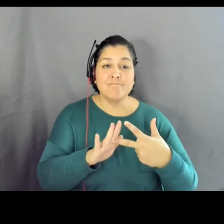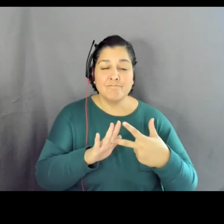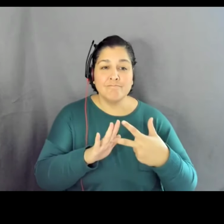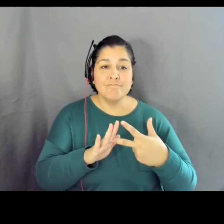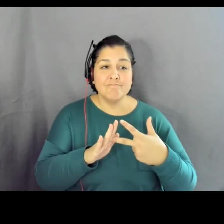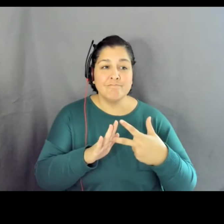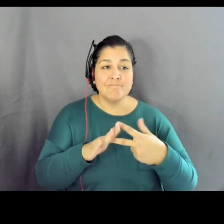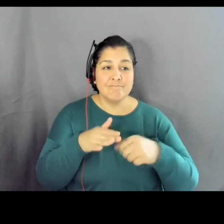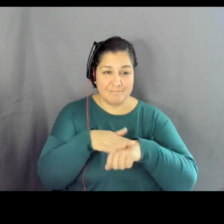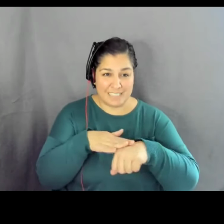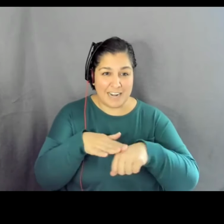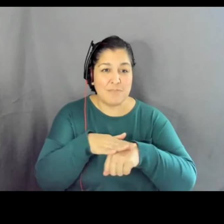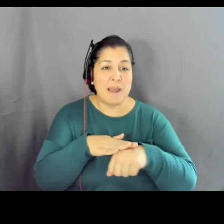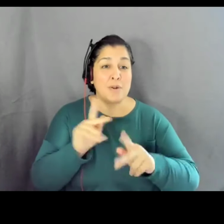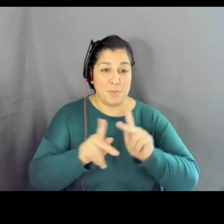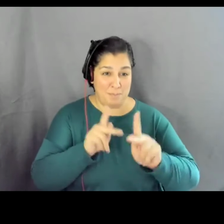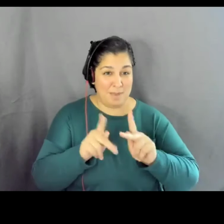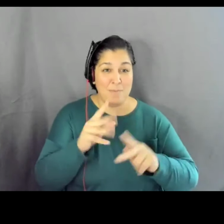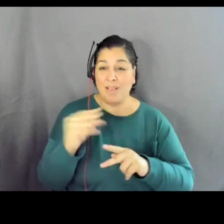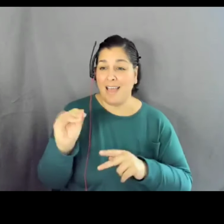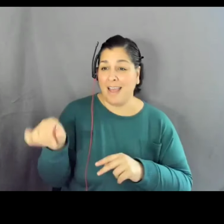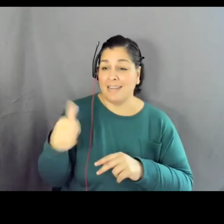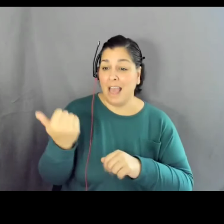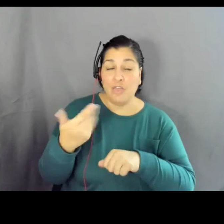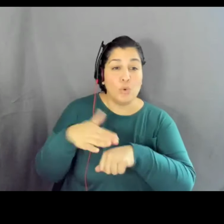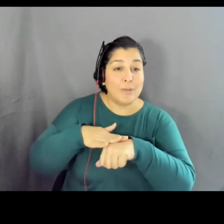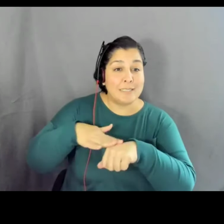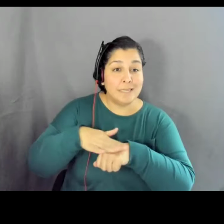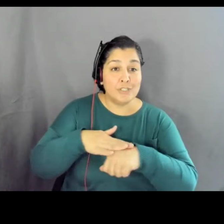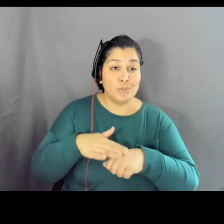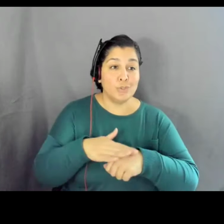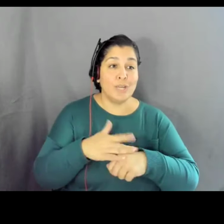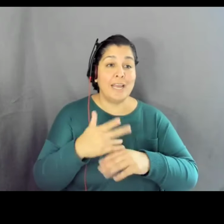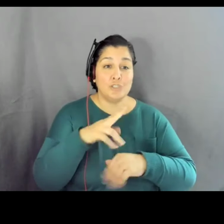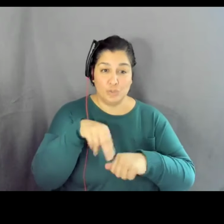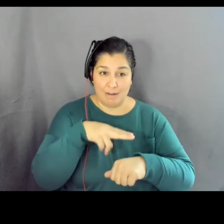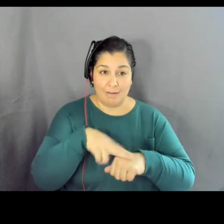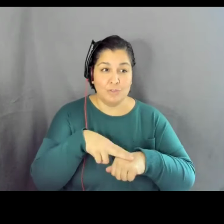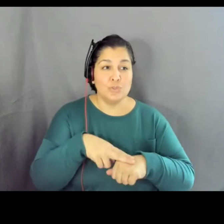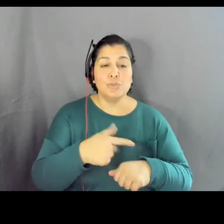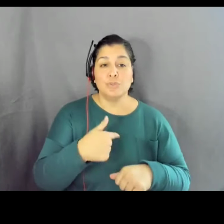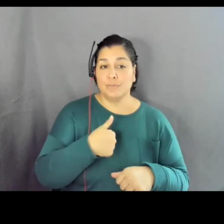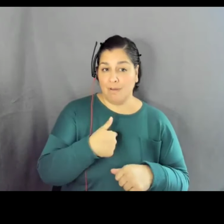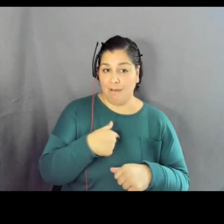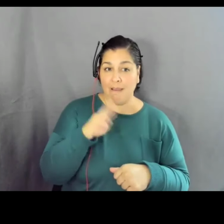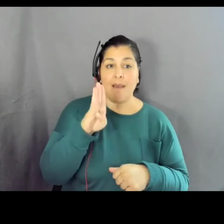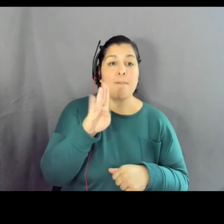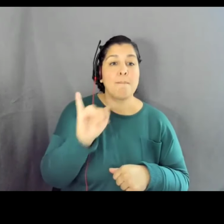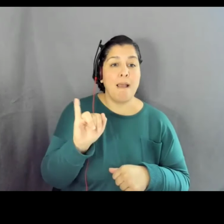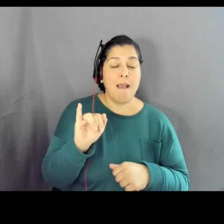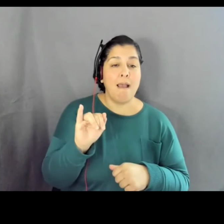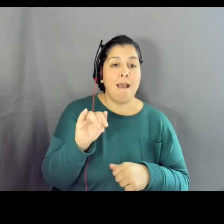other Indigenous nations. I am a biracial woman, black and white.